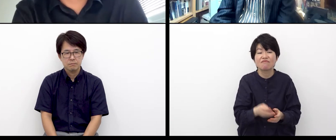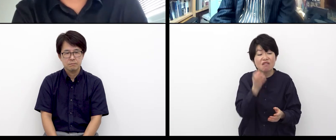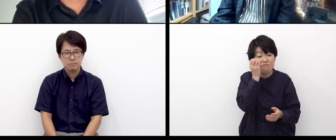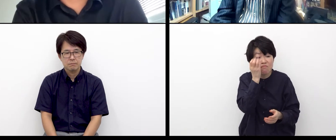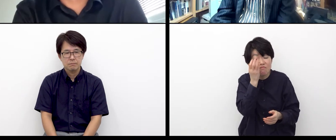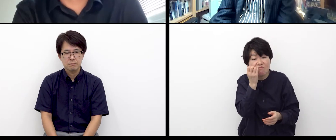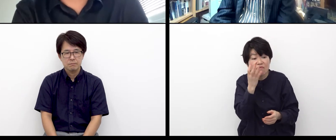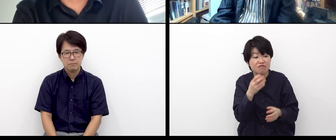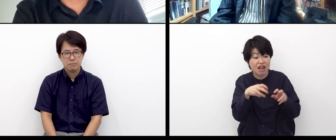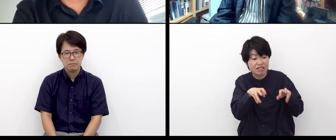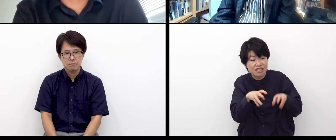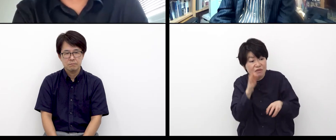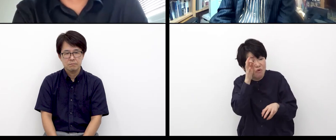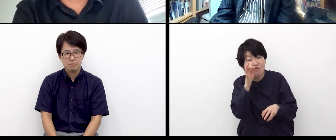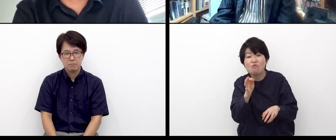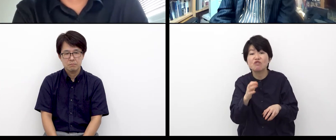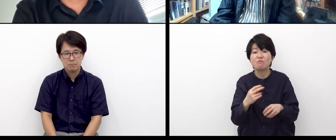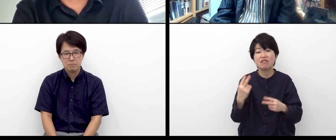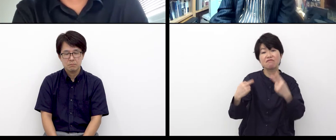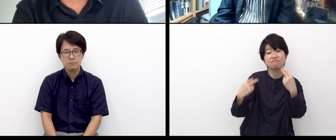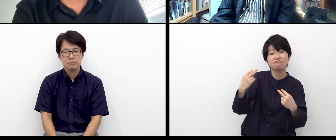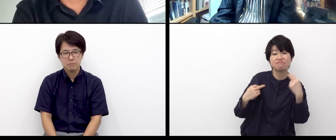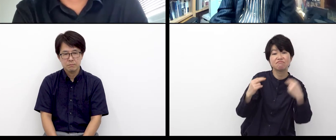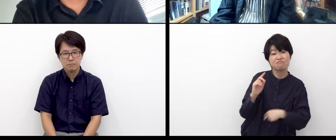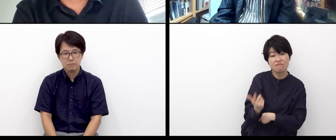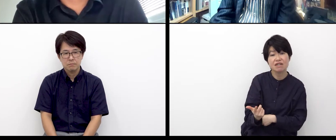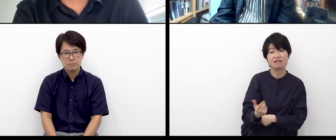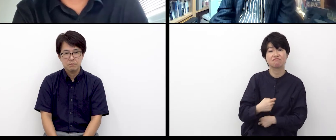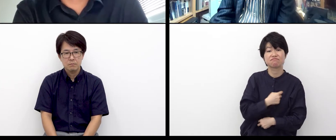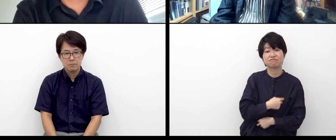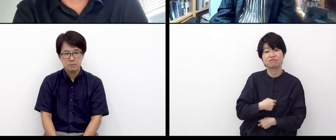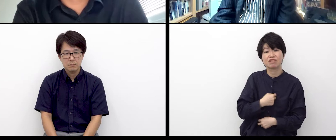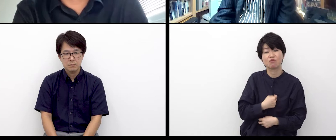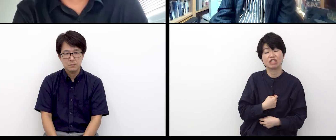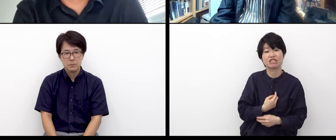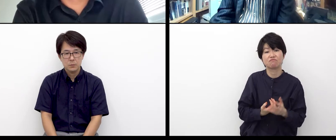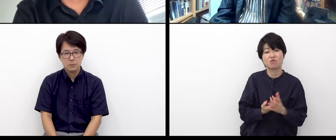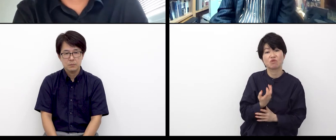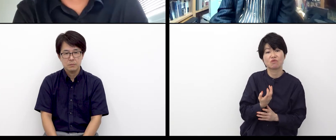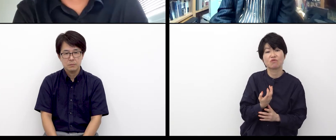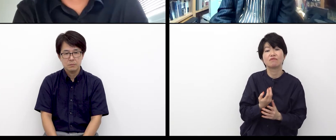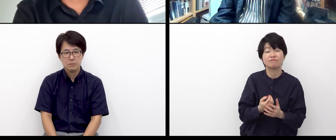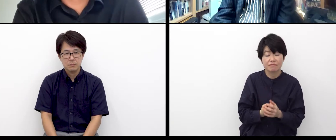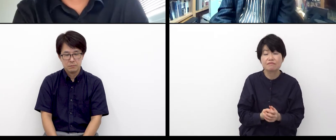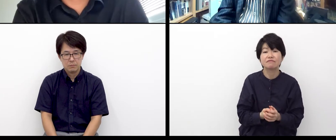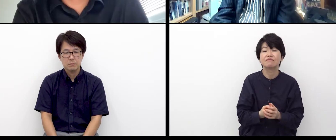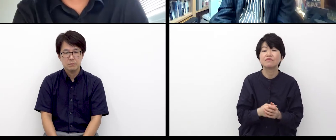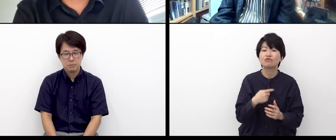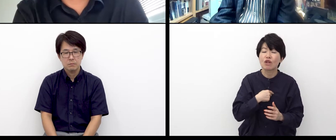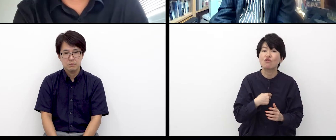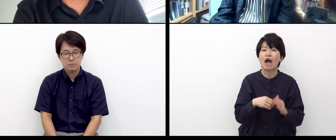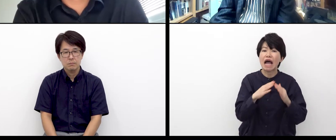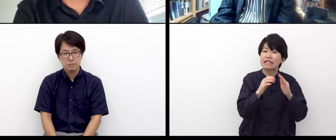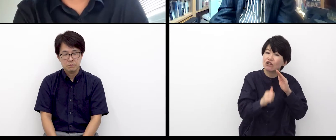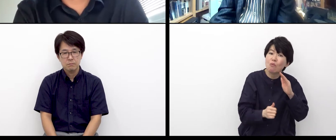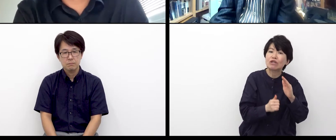If we exchange any topics or artwork, which are totally irrelevant to that,